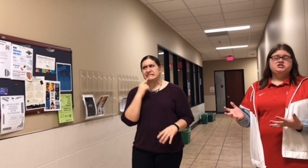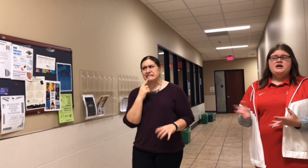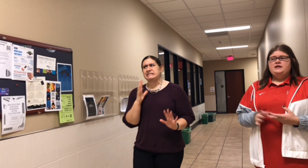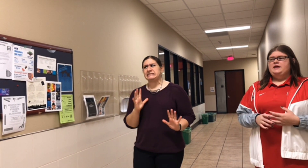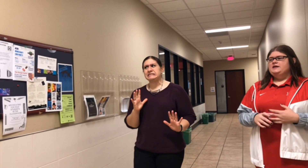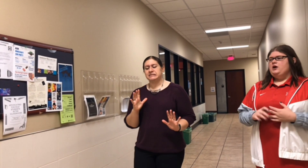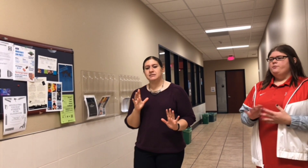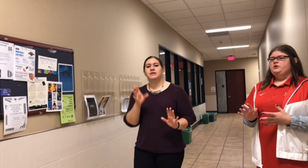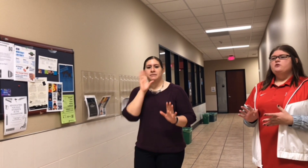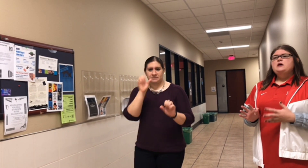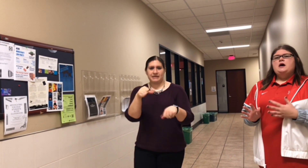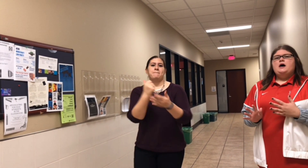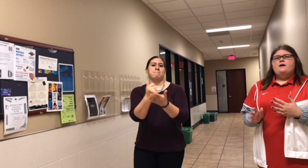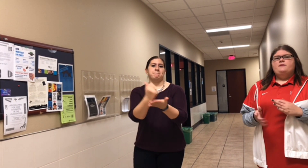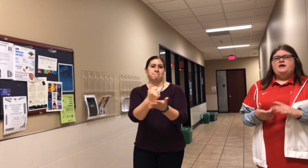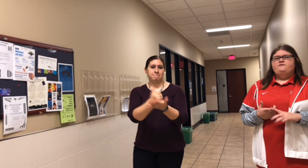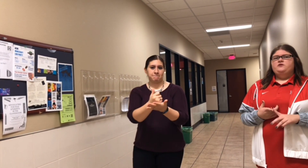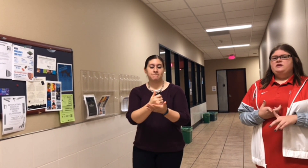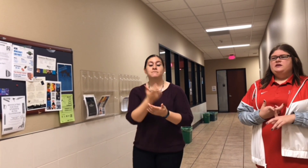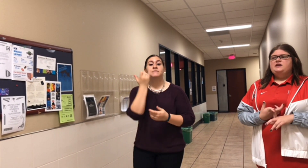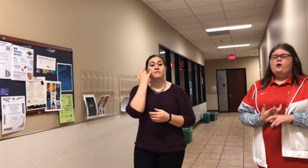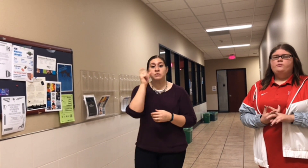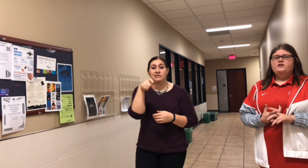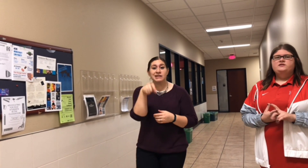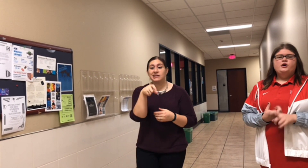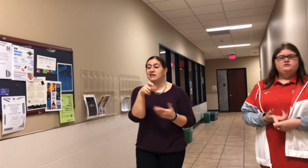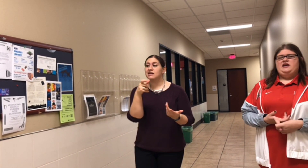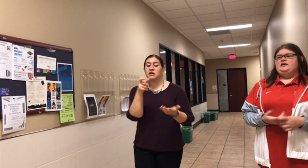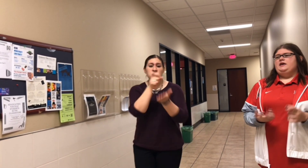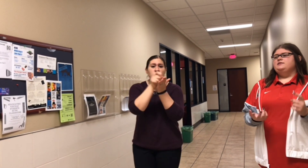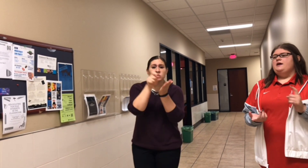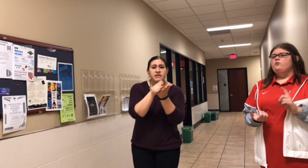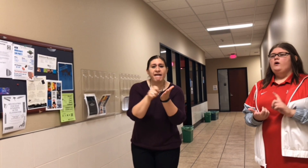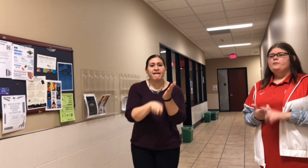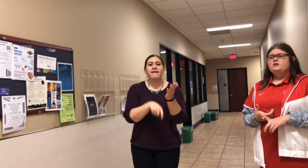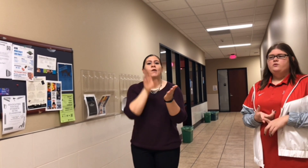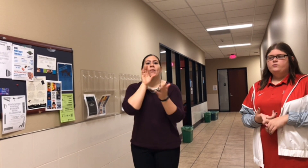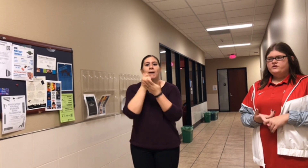They can help you if you need help with note-taking they will help you,